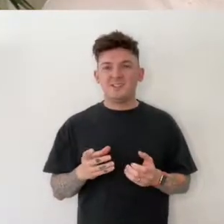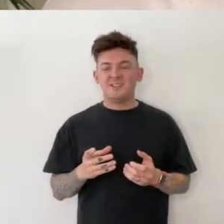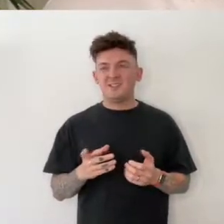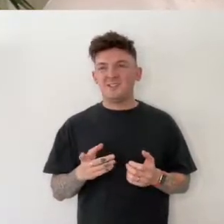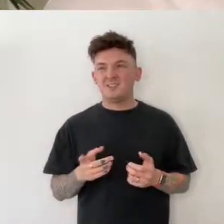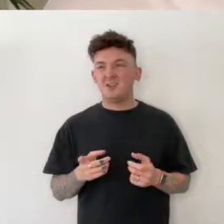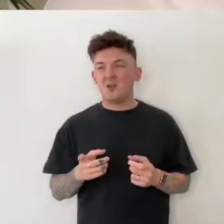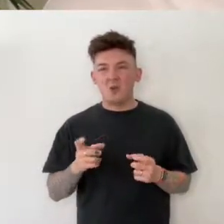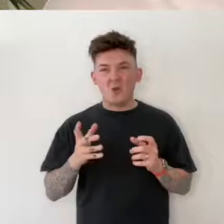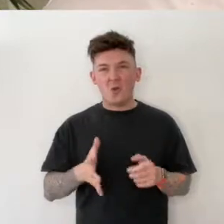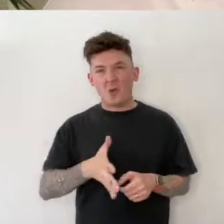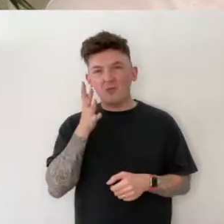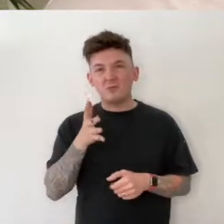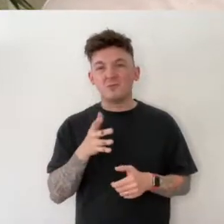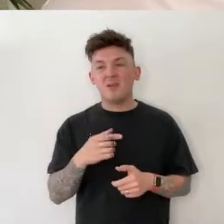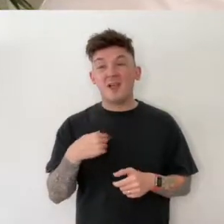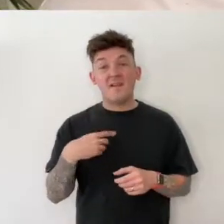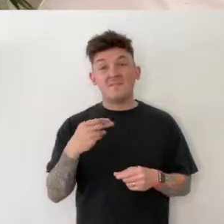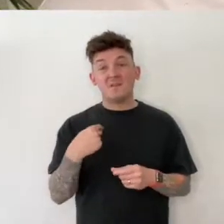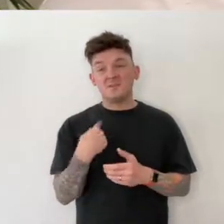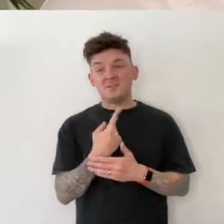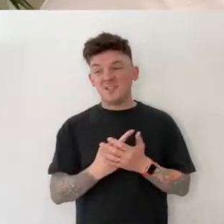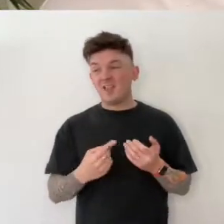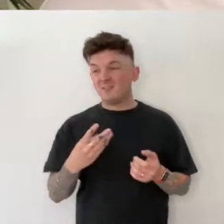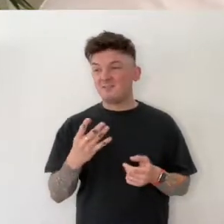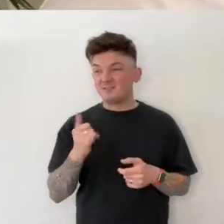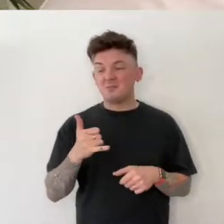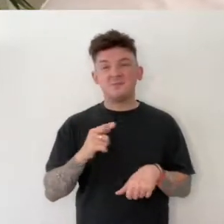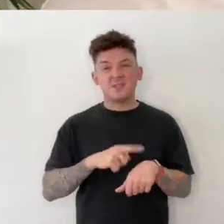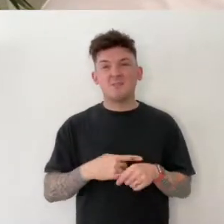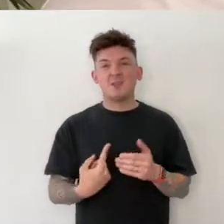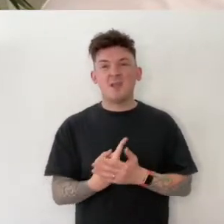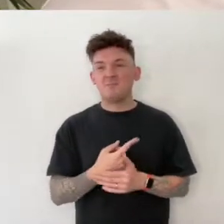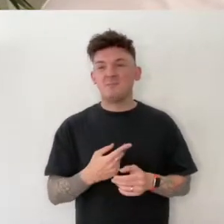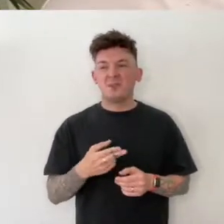horrible. i've had a bit of that but on the whole for me it's not been an issue but i